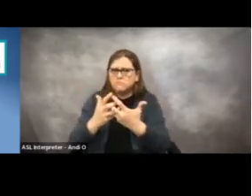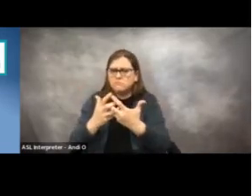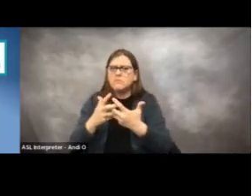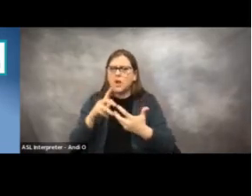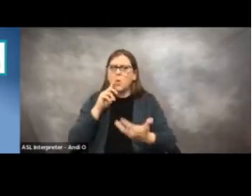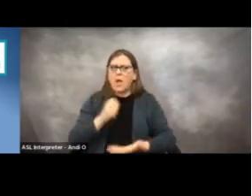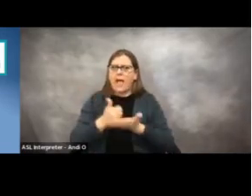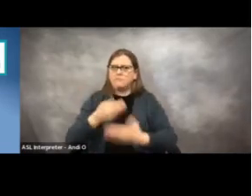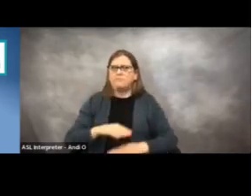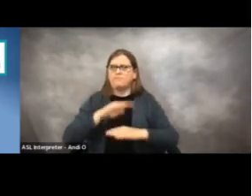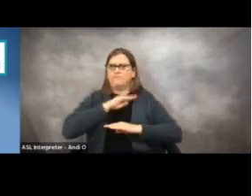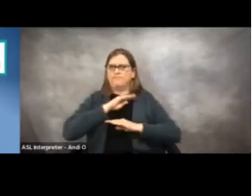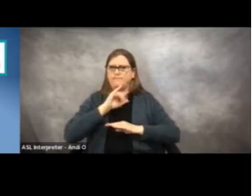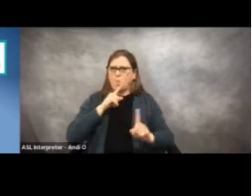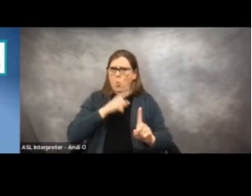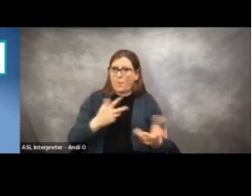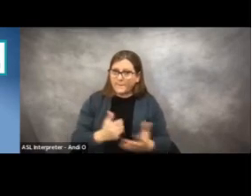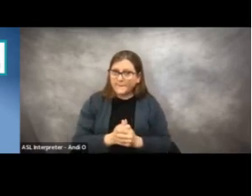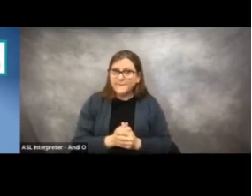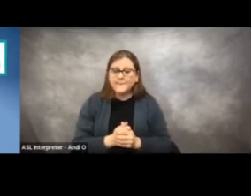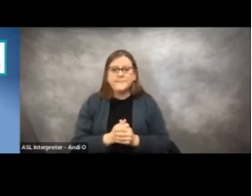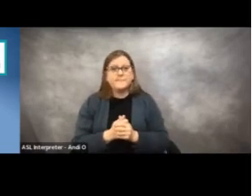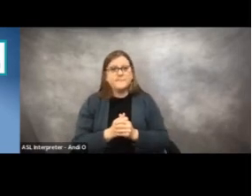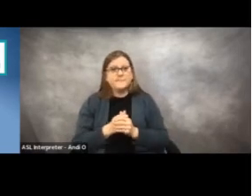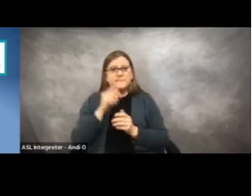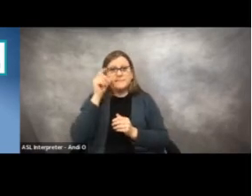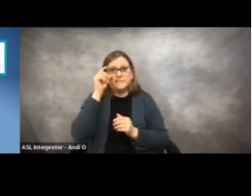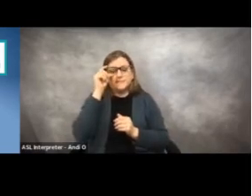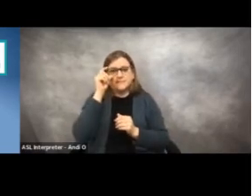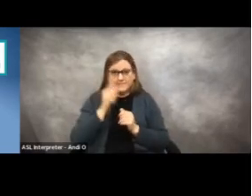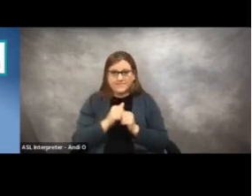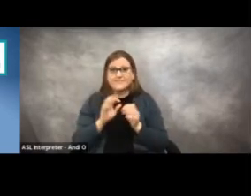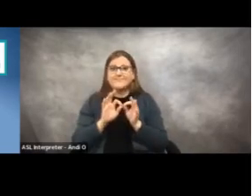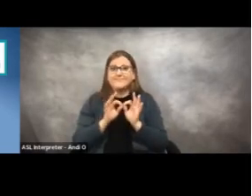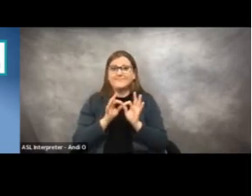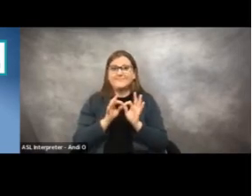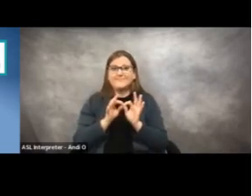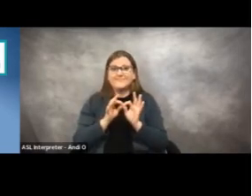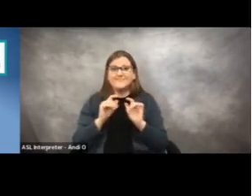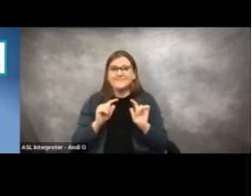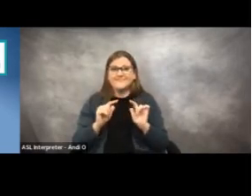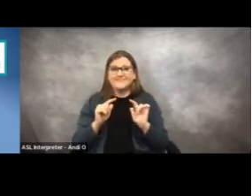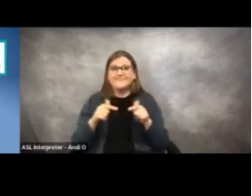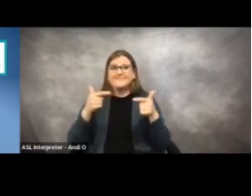that goal. Next slide. From Brain Links, some school tools